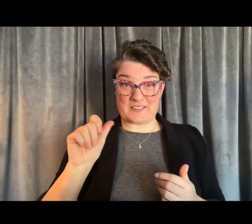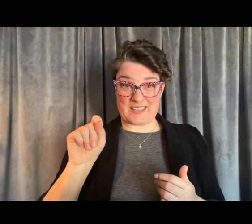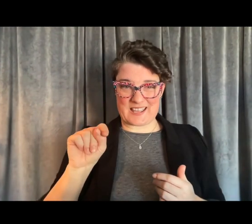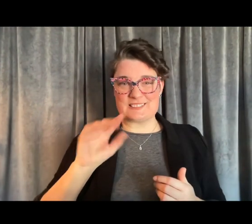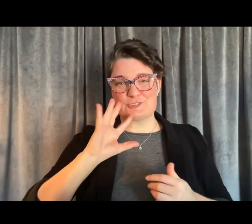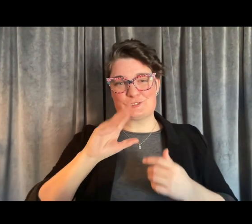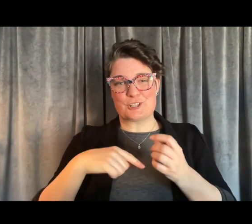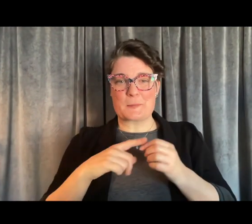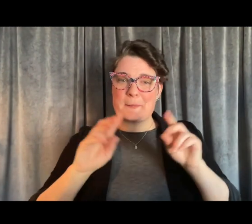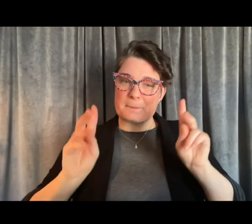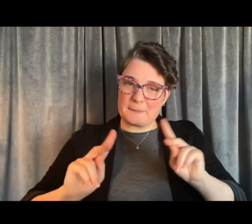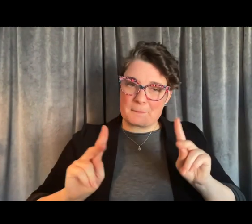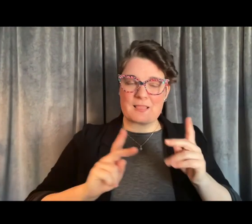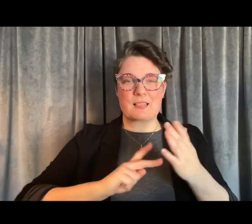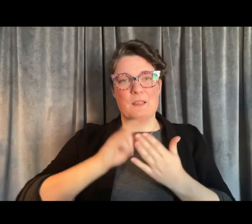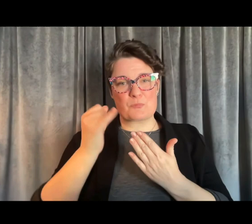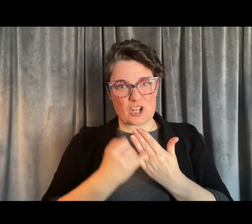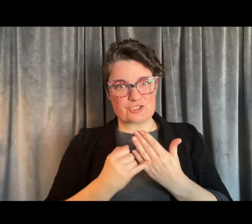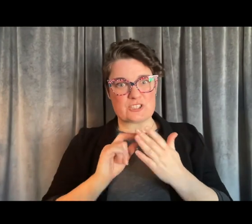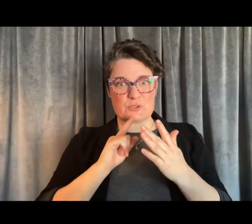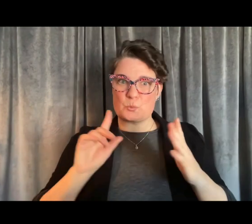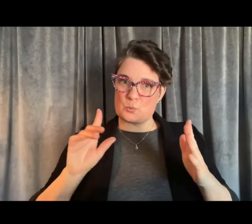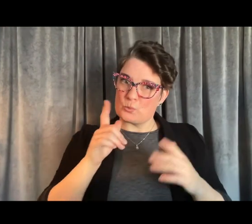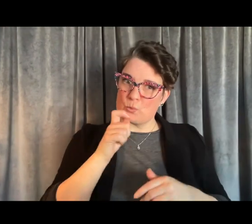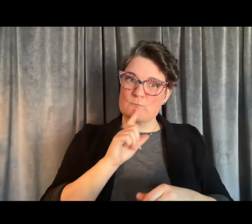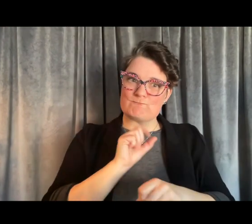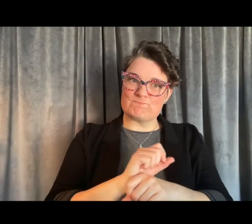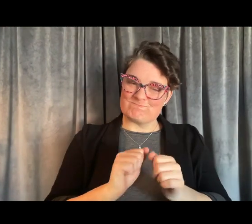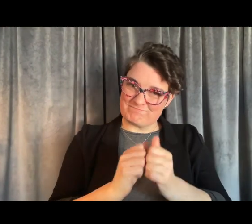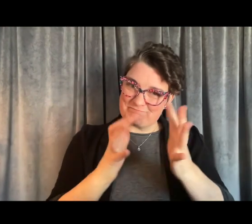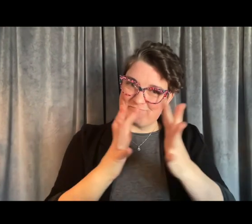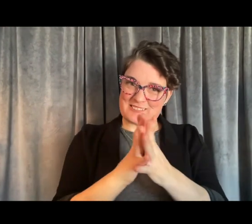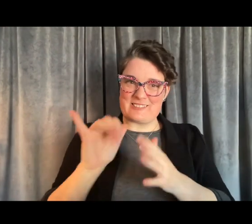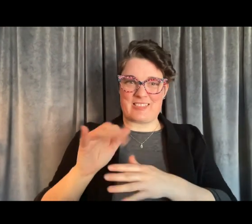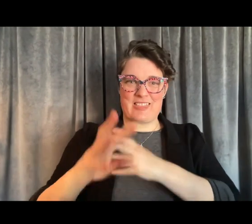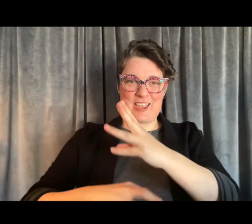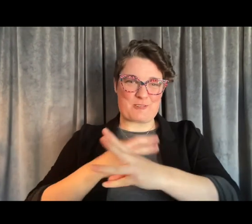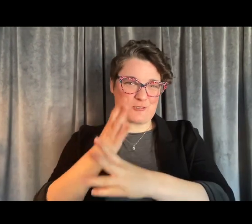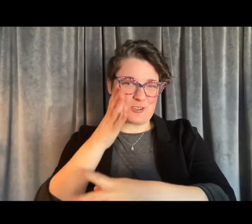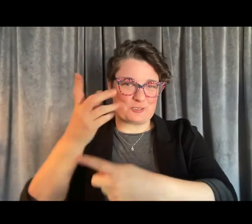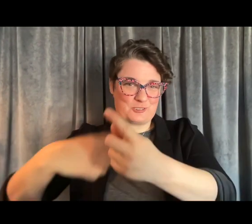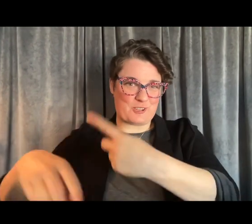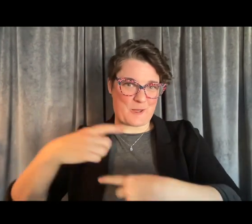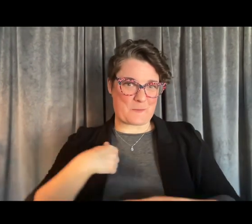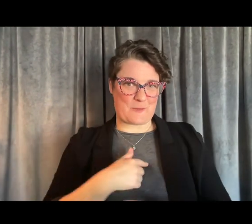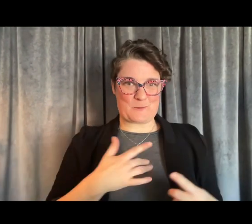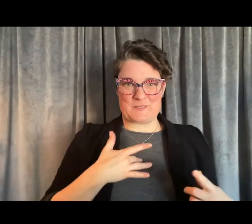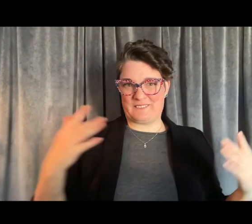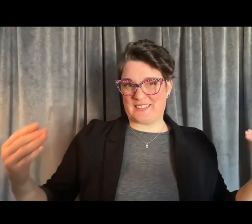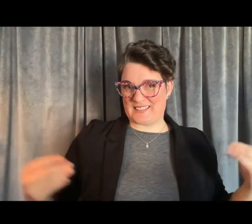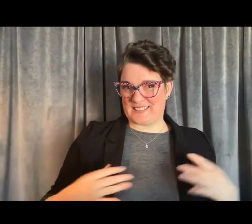about people and projects who are building the World to Come that we are inspired by.